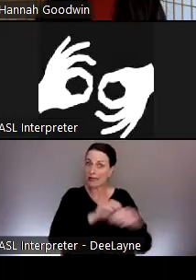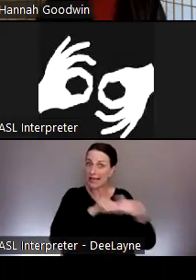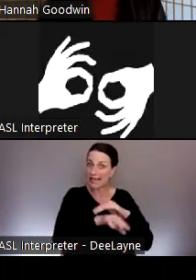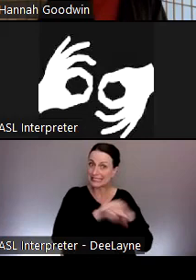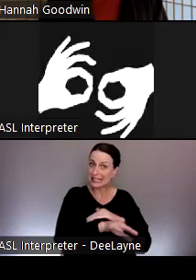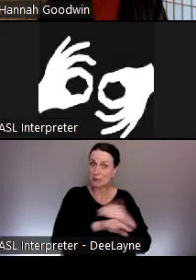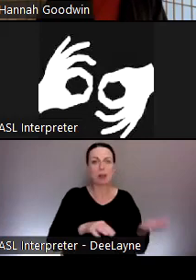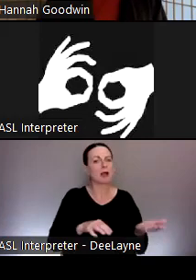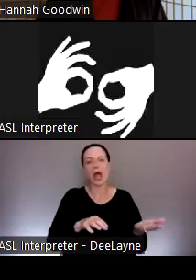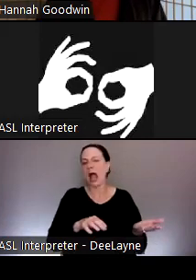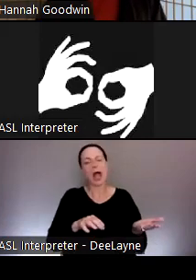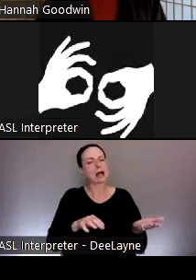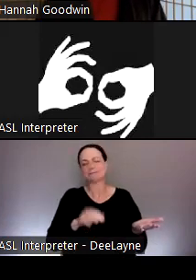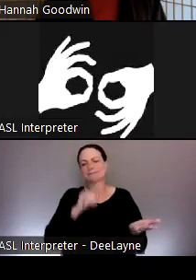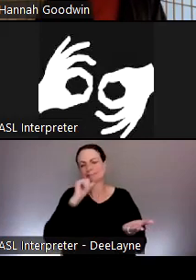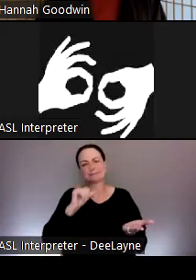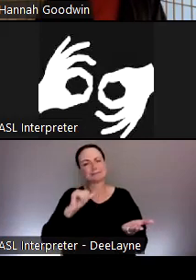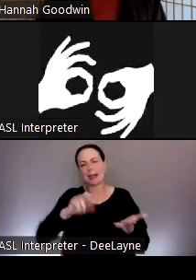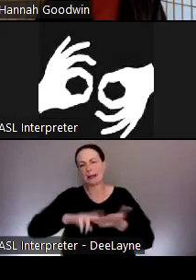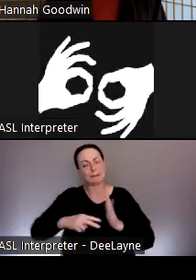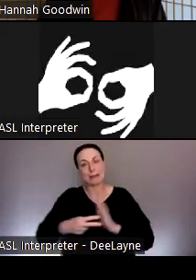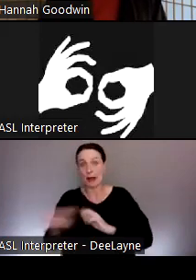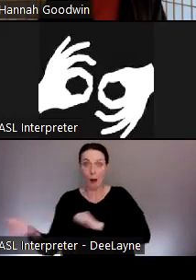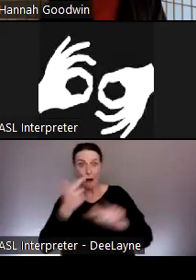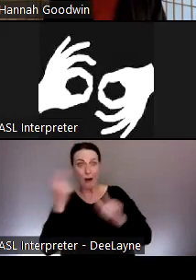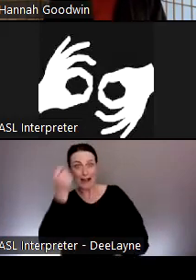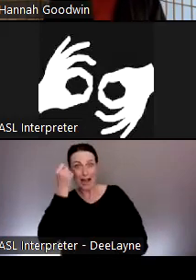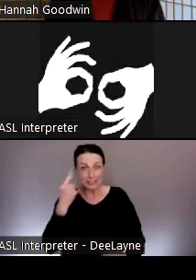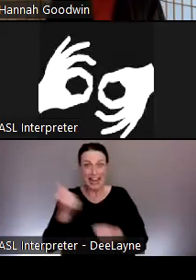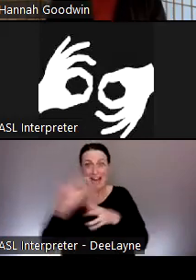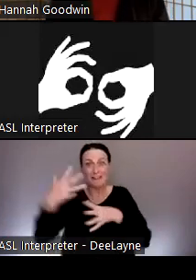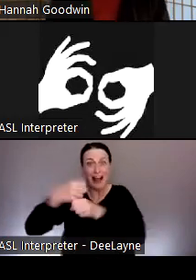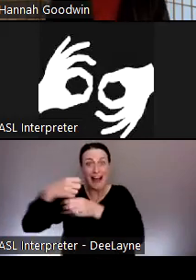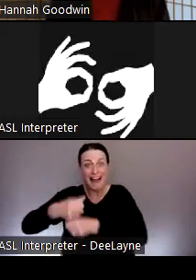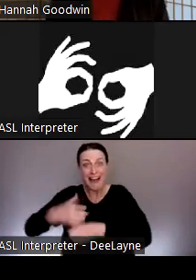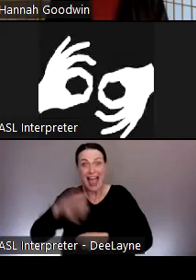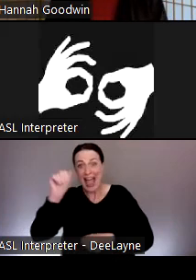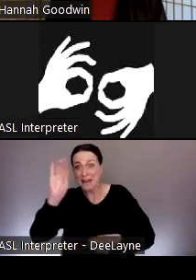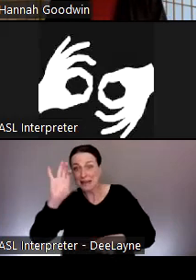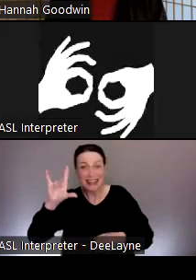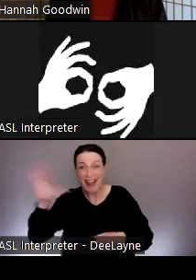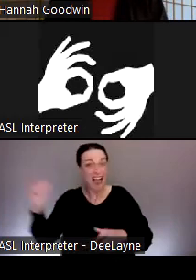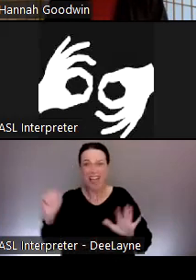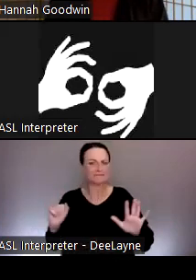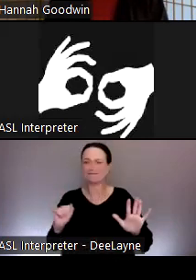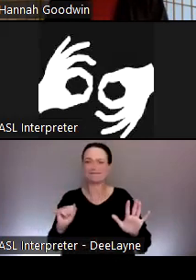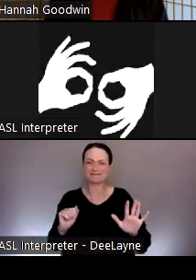it doesn't mean that someone will necessarily understand what you're trying to communicate there.